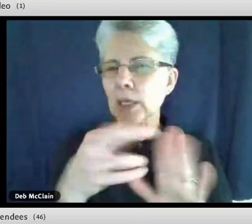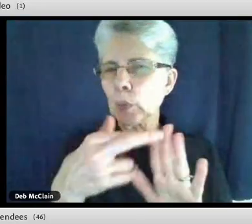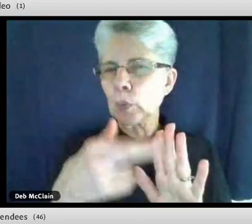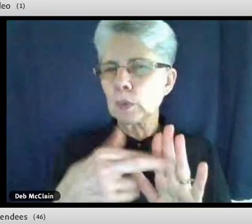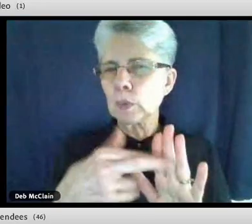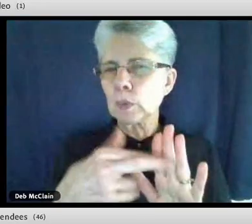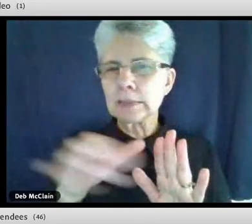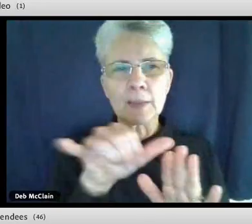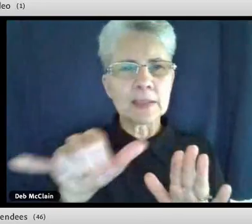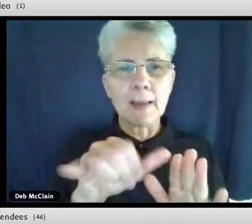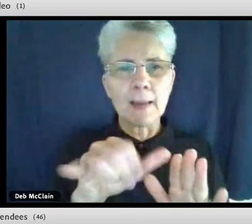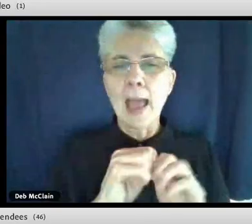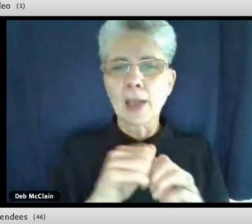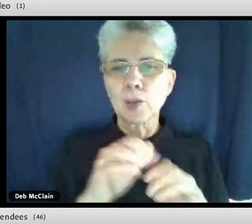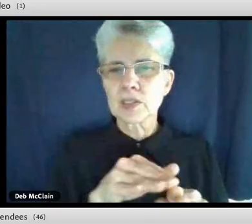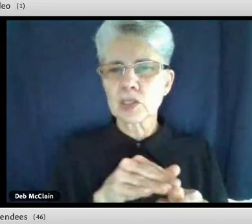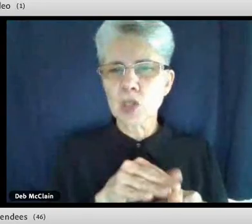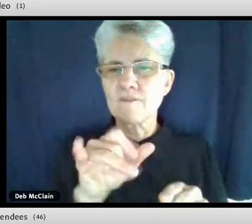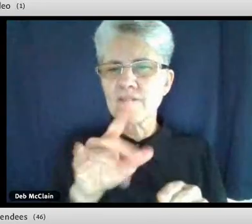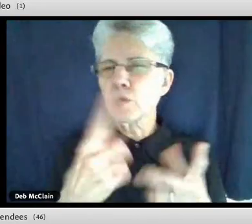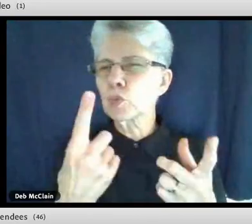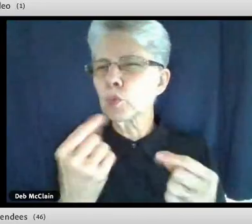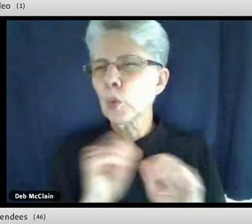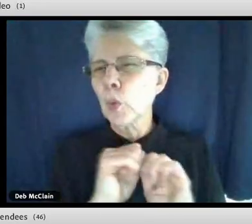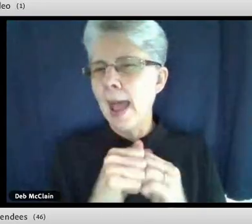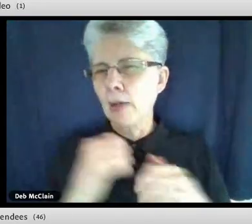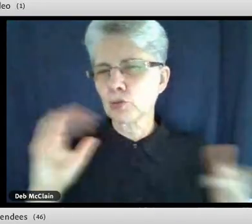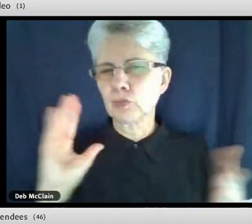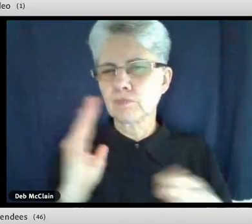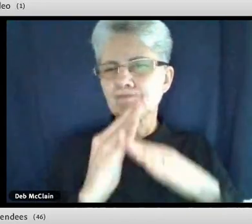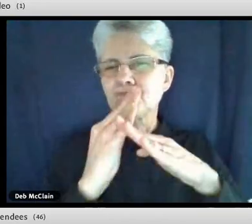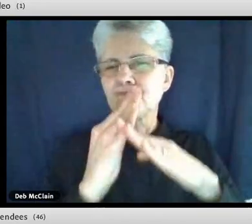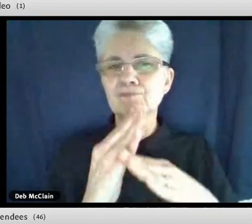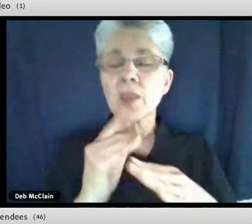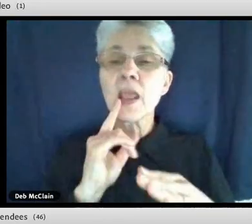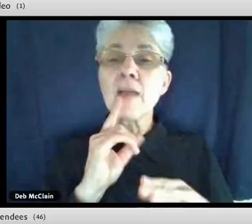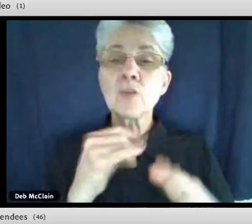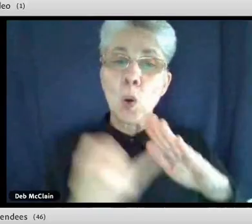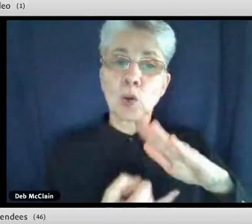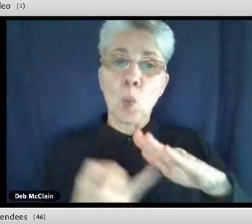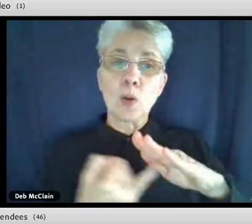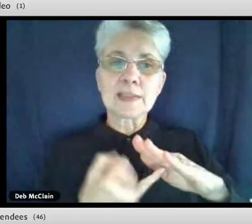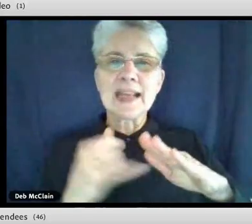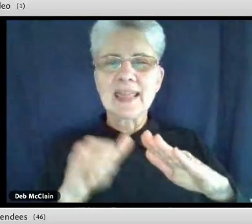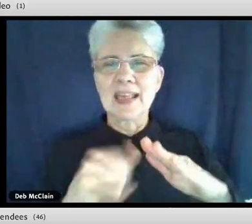and things you can do to slow the virus. If you are quarantined these are just some of the things